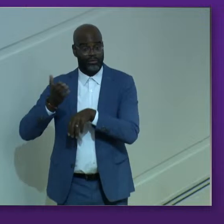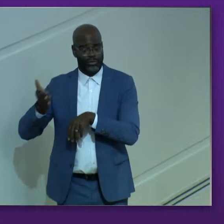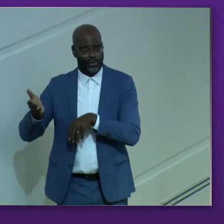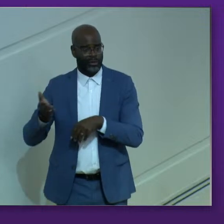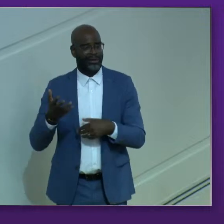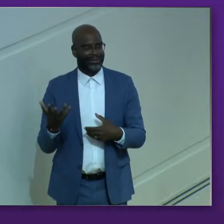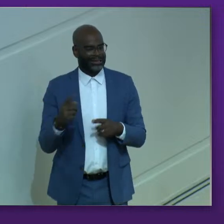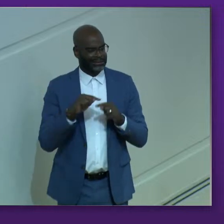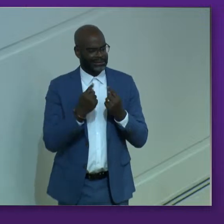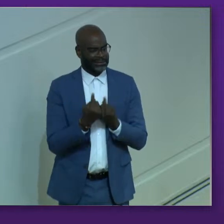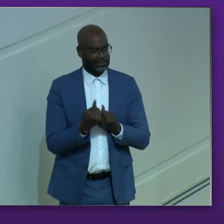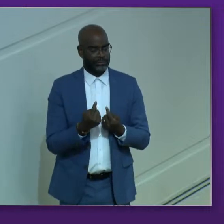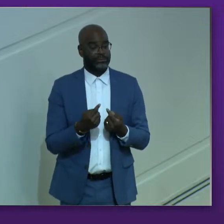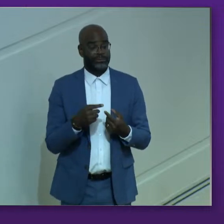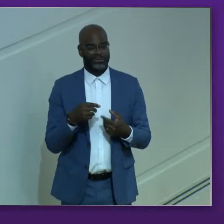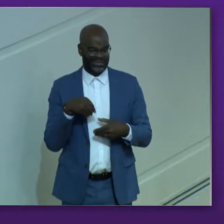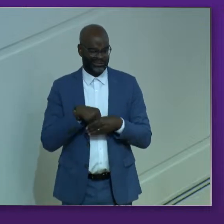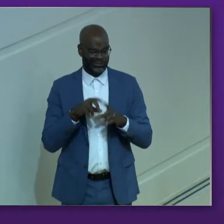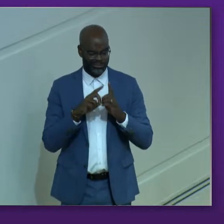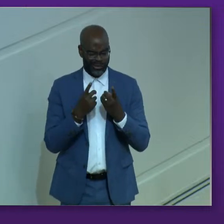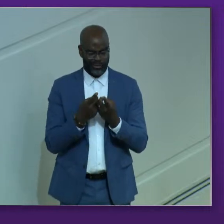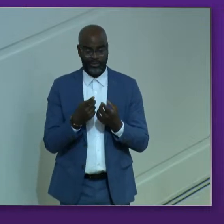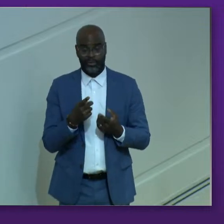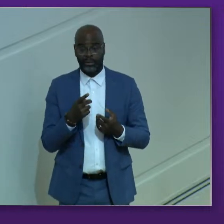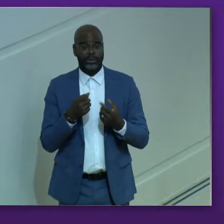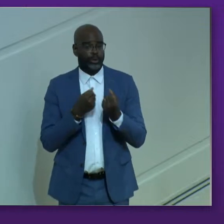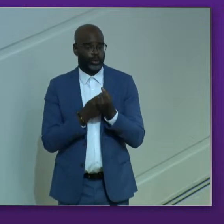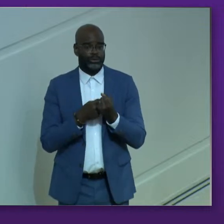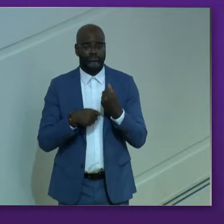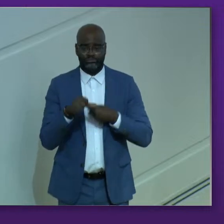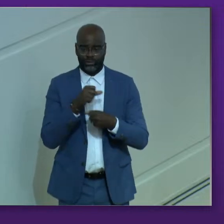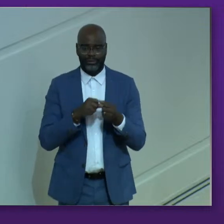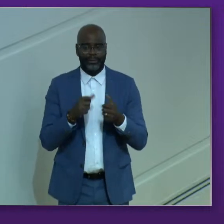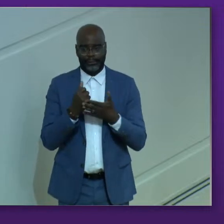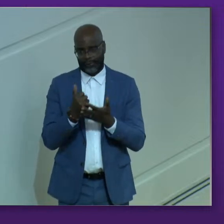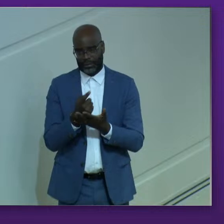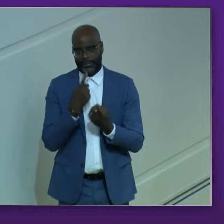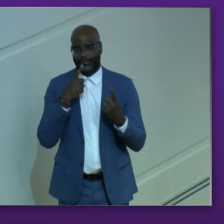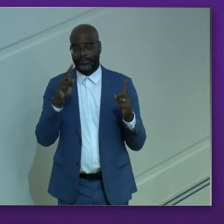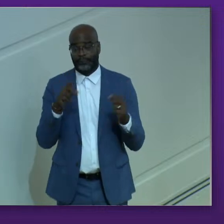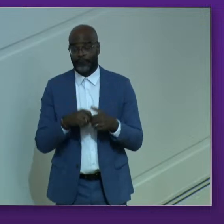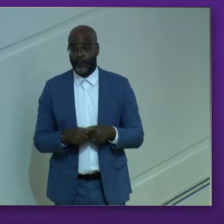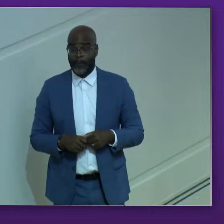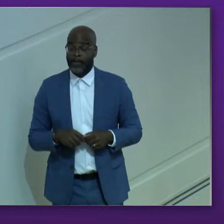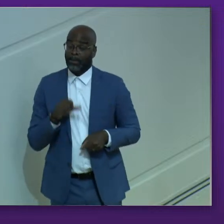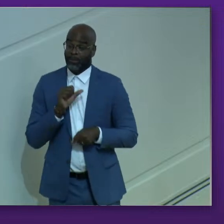LEARN ABOUT MONTGOMERY COLLEGE